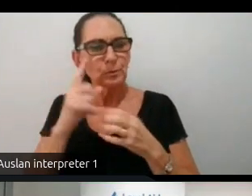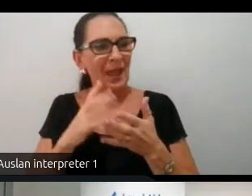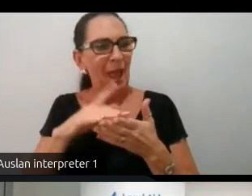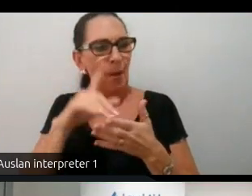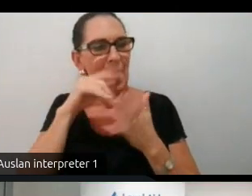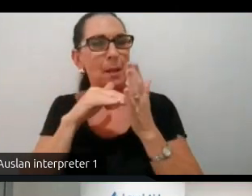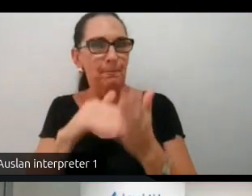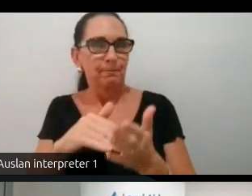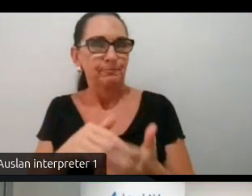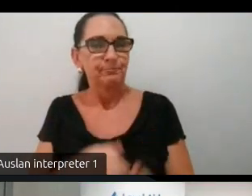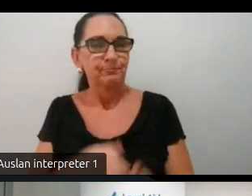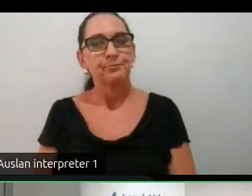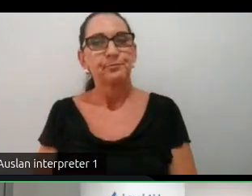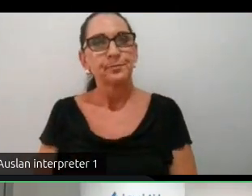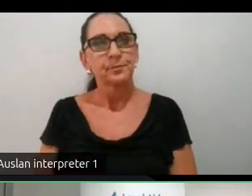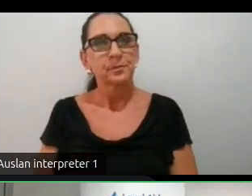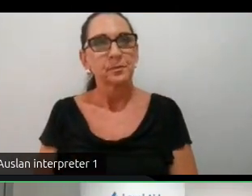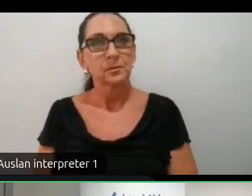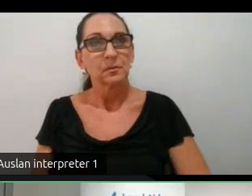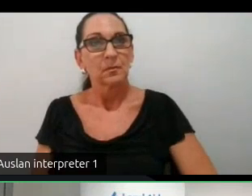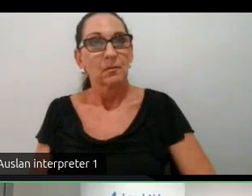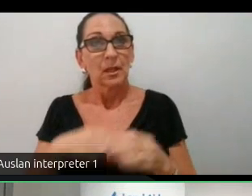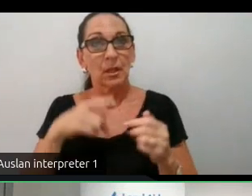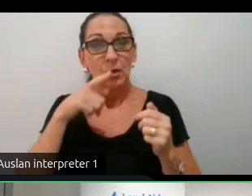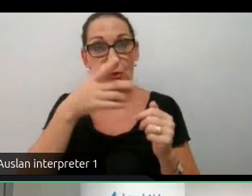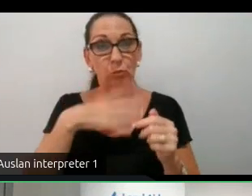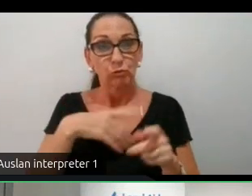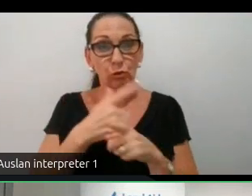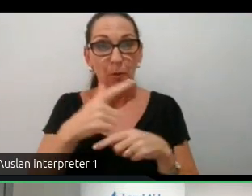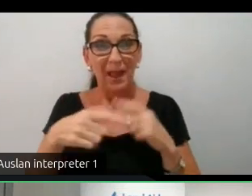poor old George. Now, I'm not sure if you want to get started on temporary accommodation. Oh,